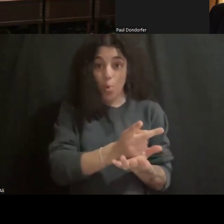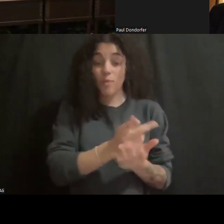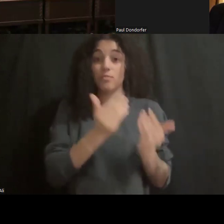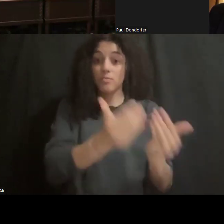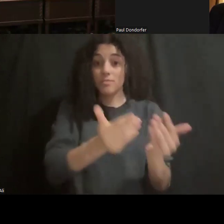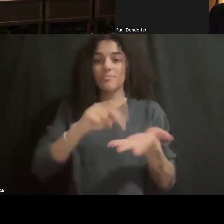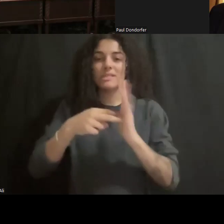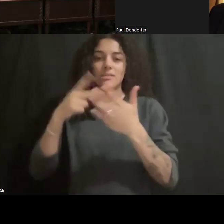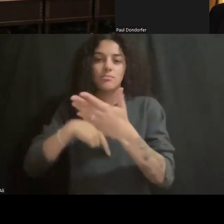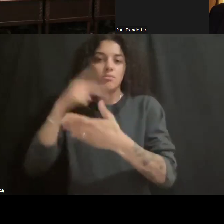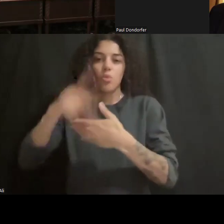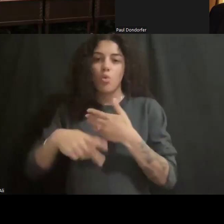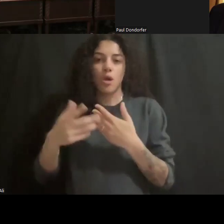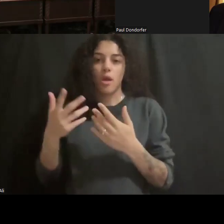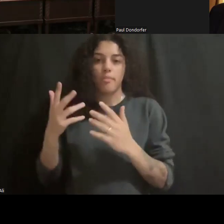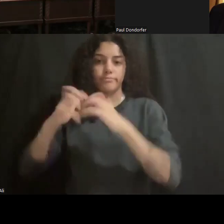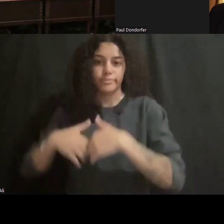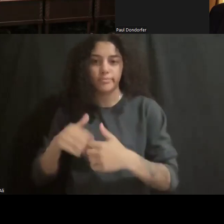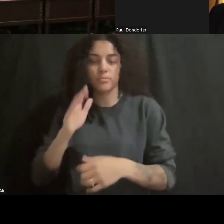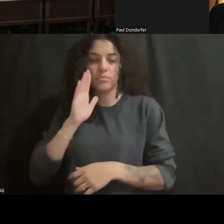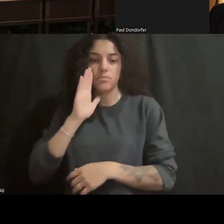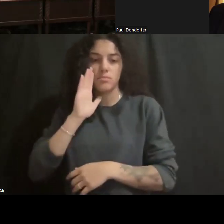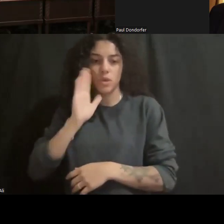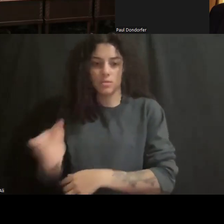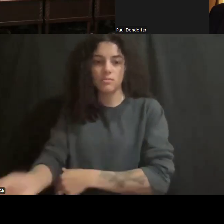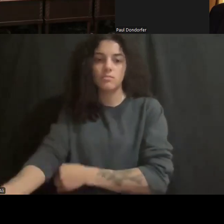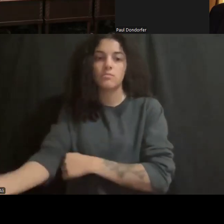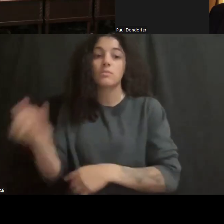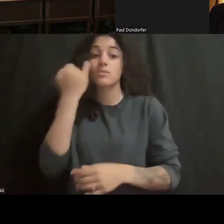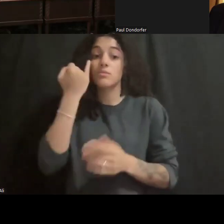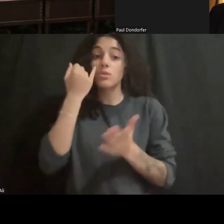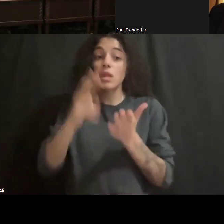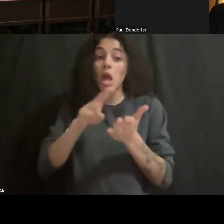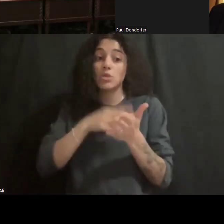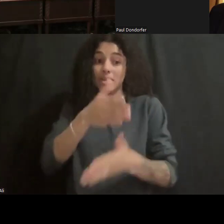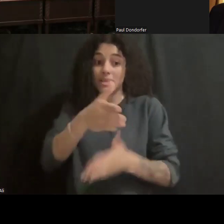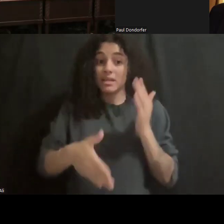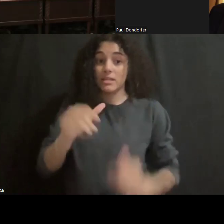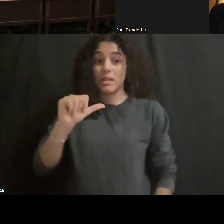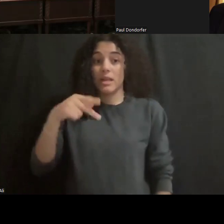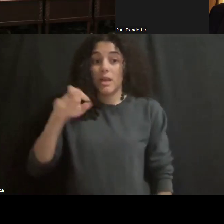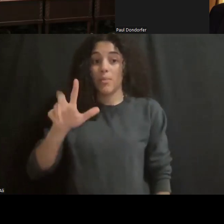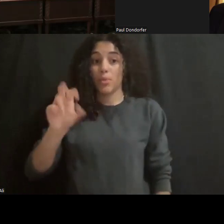contract ended on April 30th isn't isn't the contract continuing at least unsigned